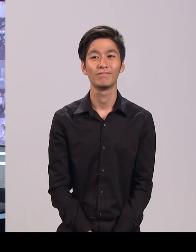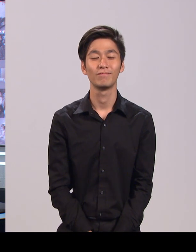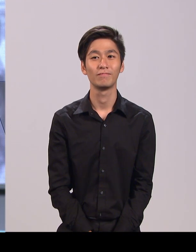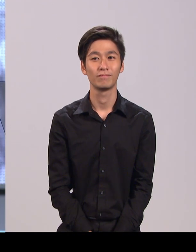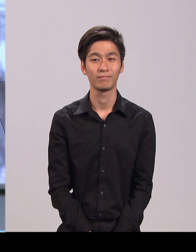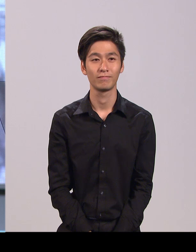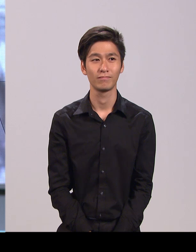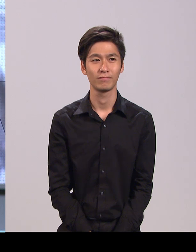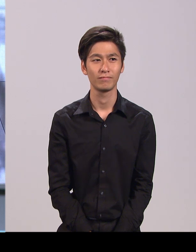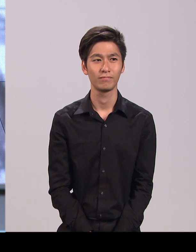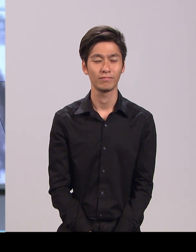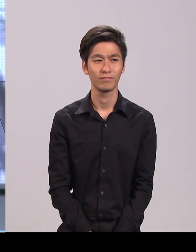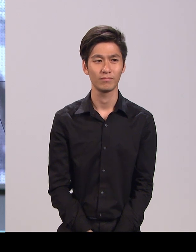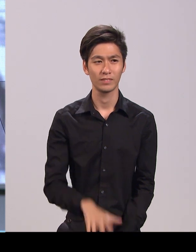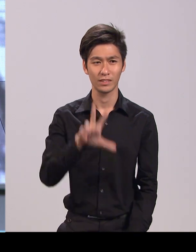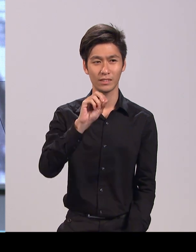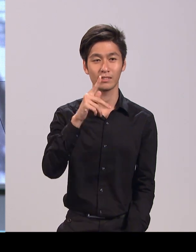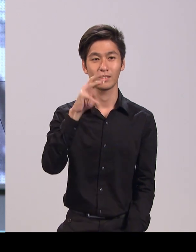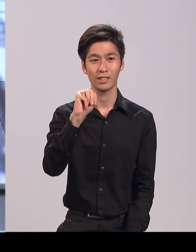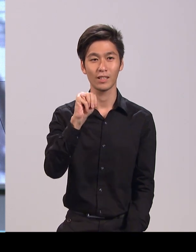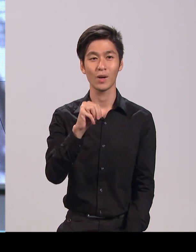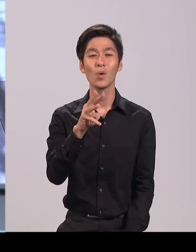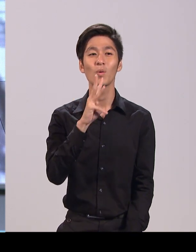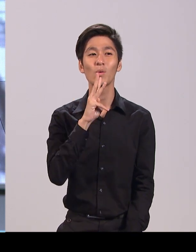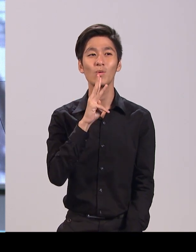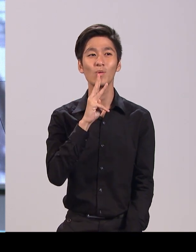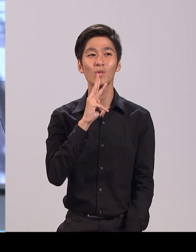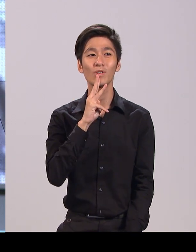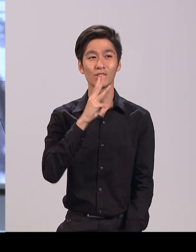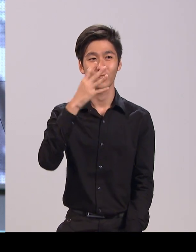It will have 30km of Waterfront, it will be three times the size of Marina Bay!